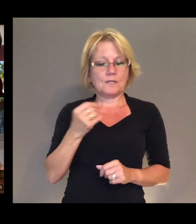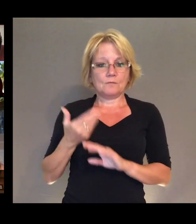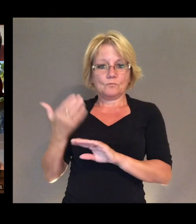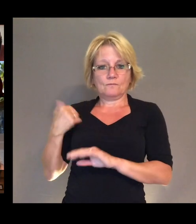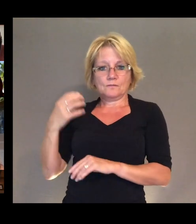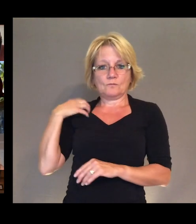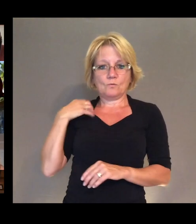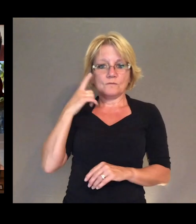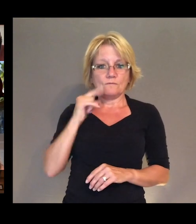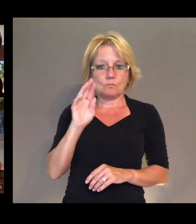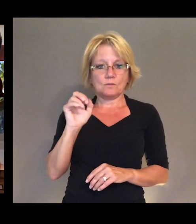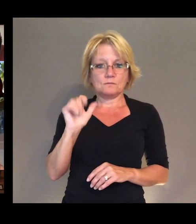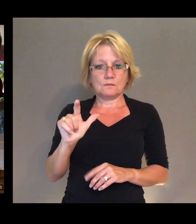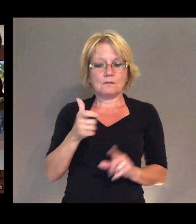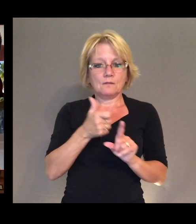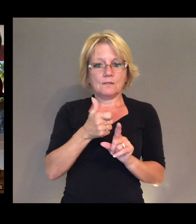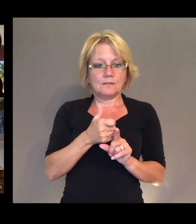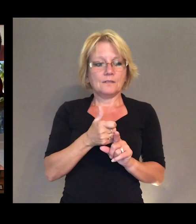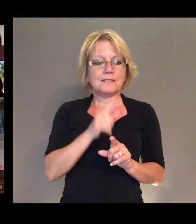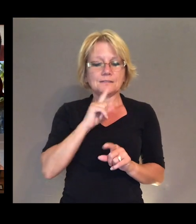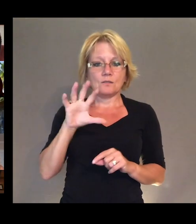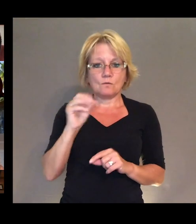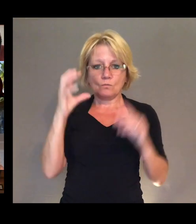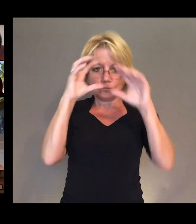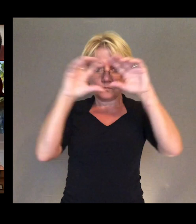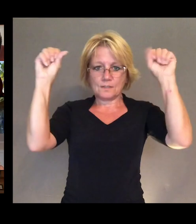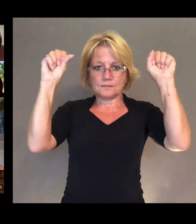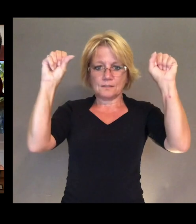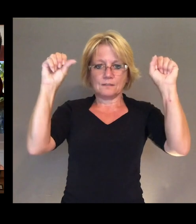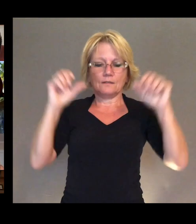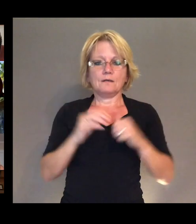And he is also the co president of the Bedford